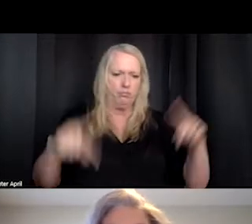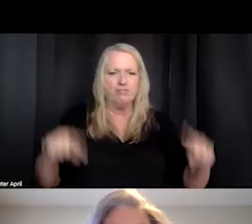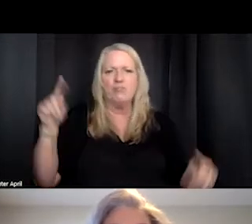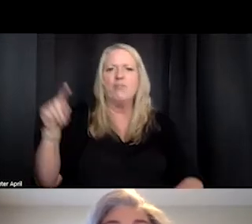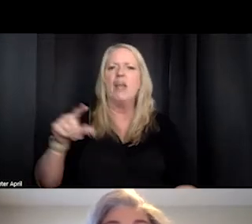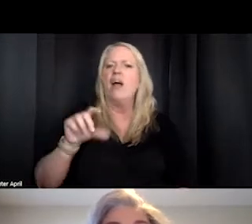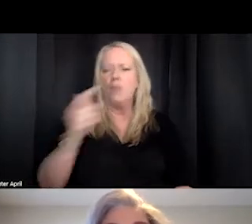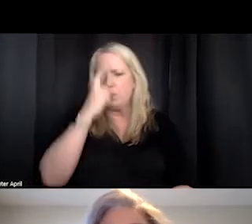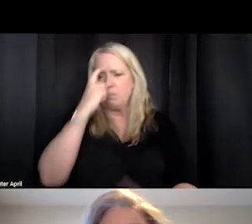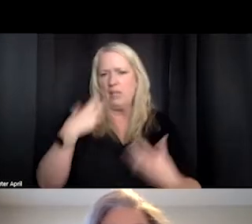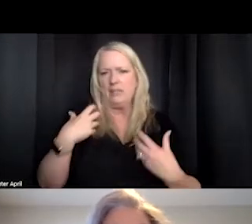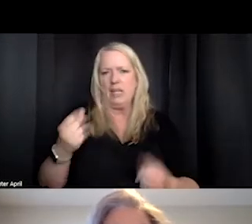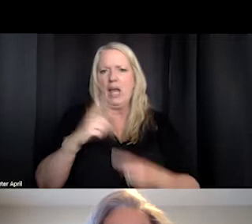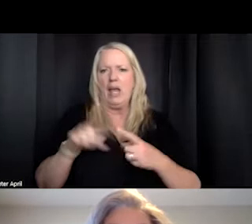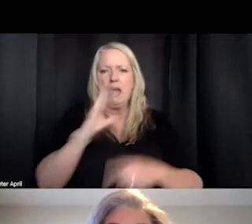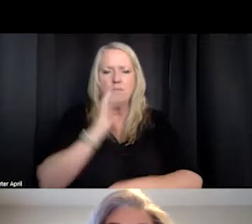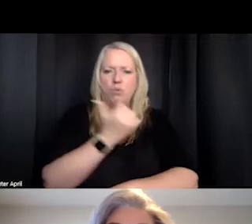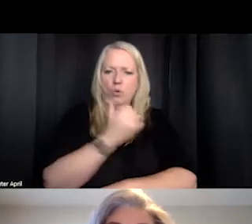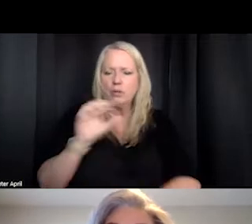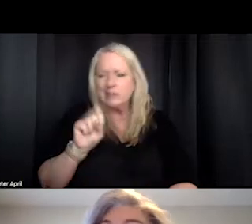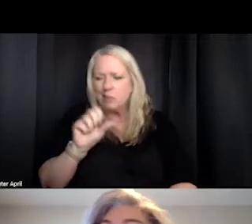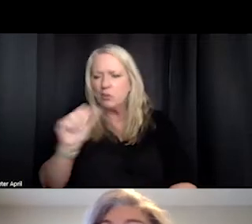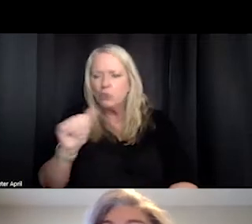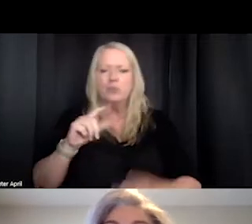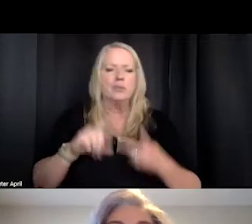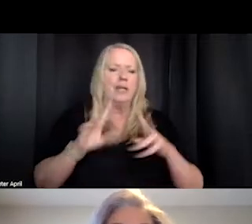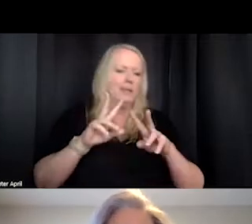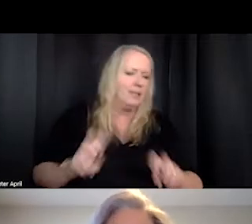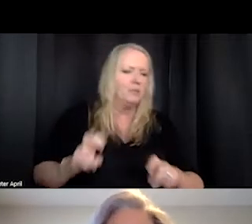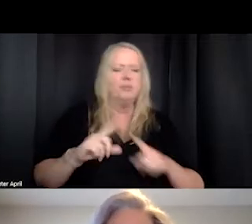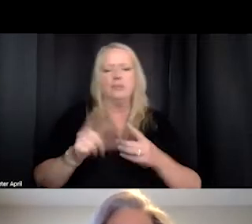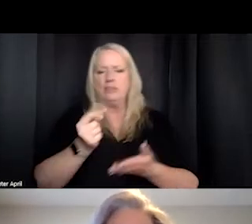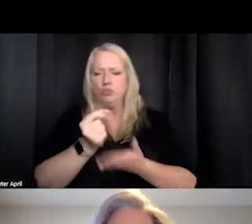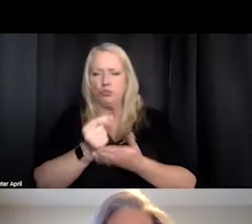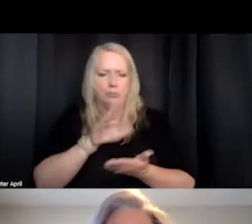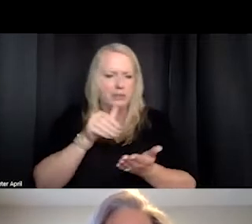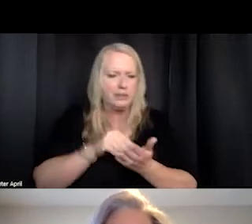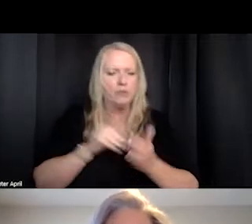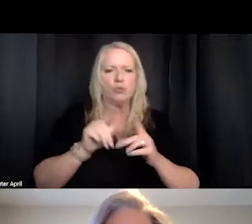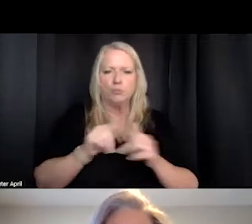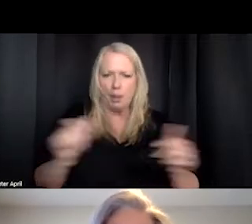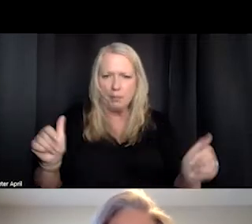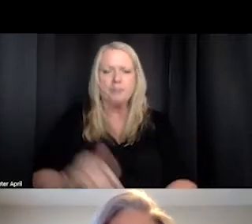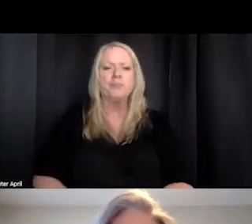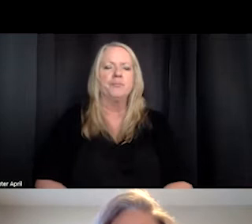HEALTH, AND, SUBSTANCE USE DISORDER, ASSESSMENT, TREATMENT, SERVICES, AND ITEMS. THESE PATHS FOR